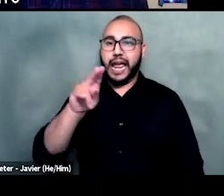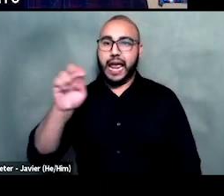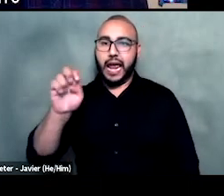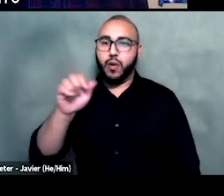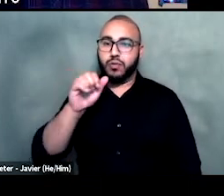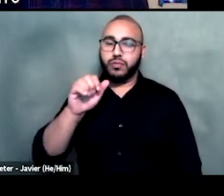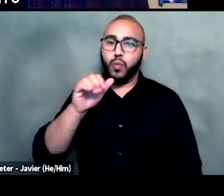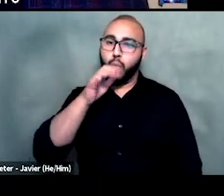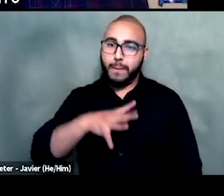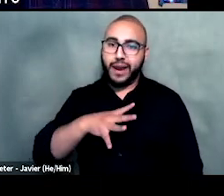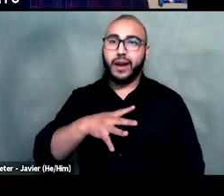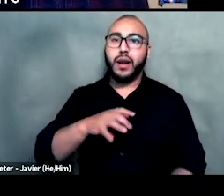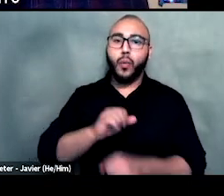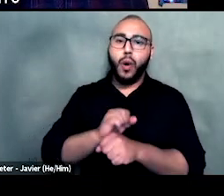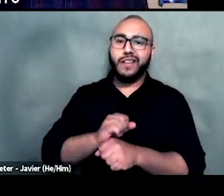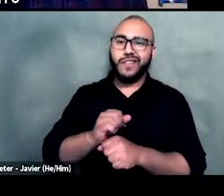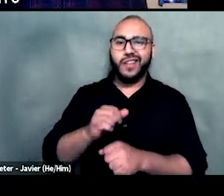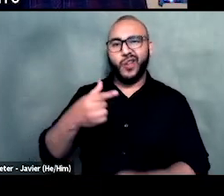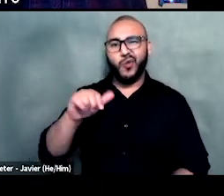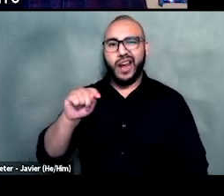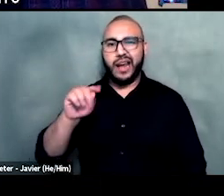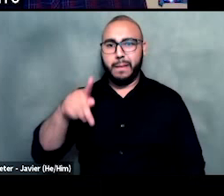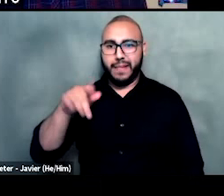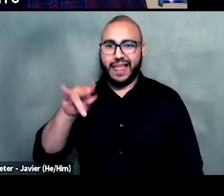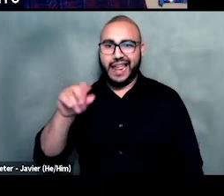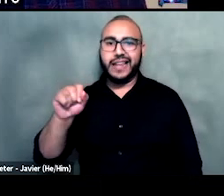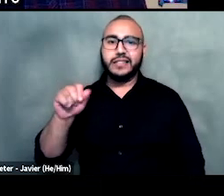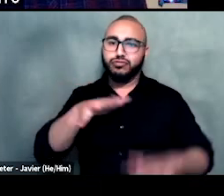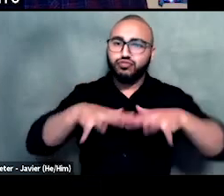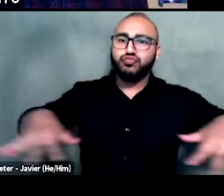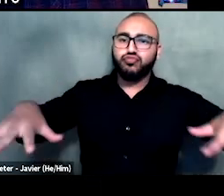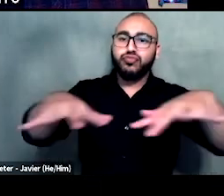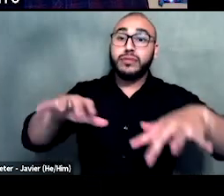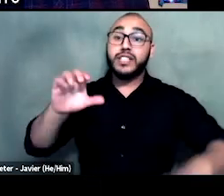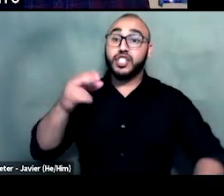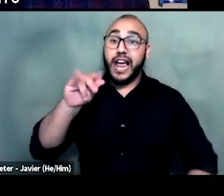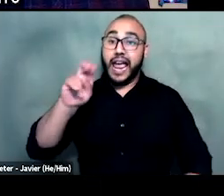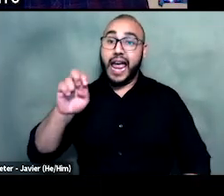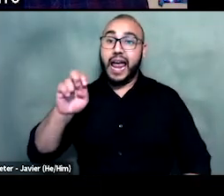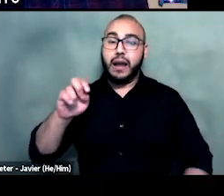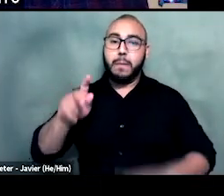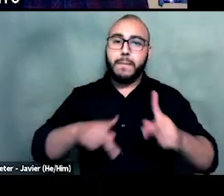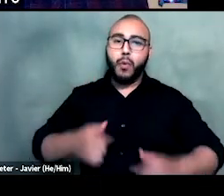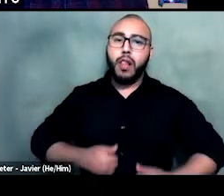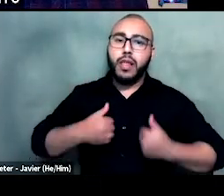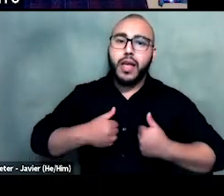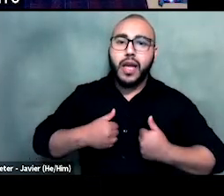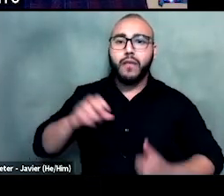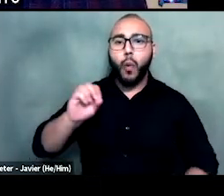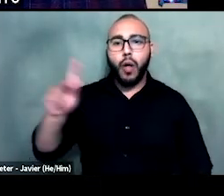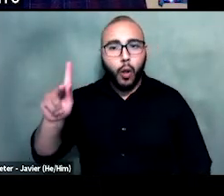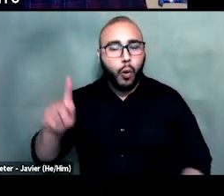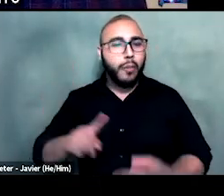Great Plains area. You have Cheyenne people today who live in Oklahoma, in the Dakotas as